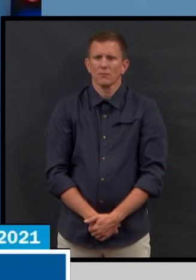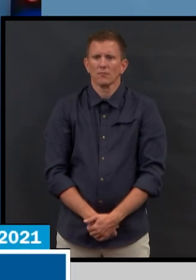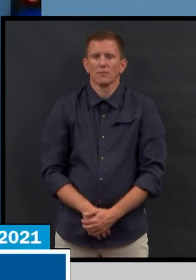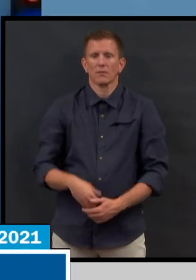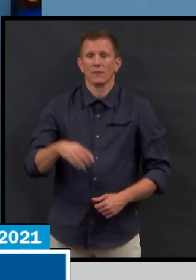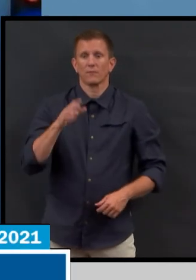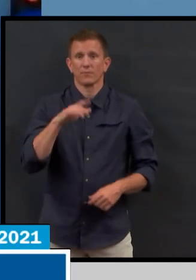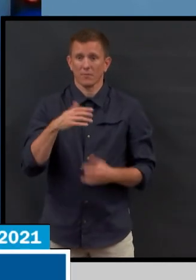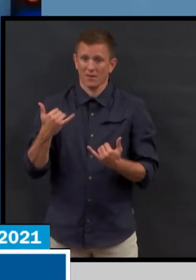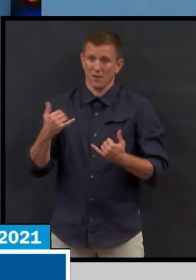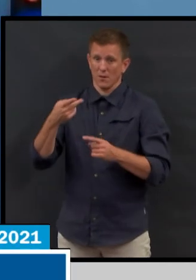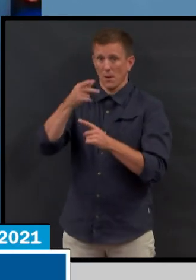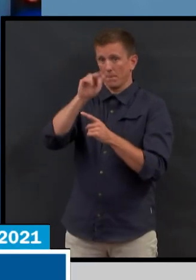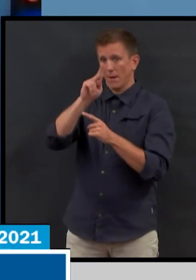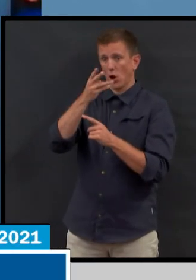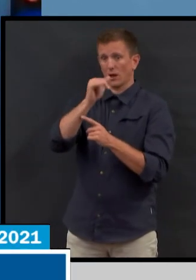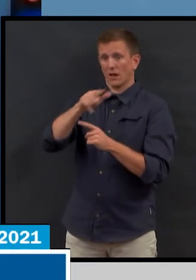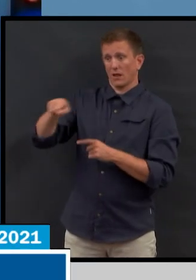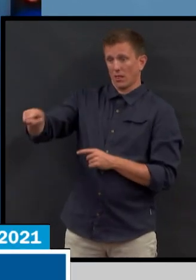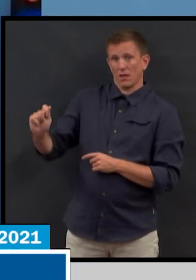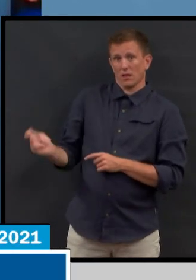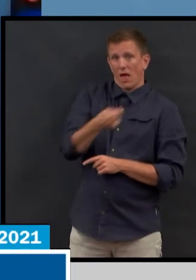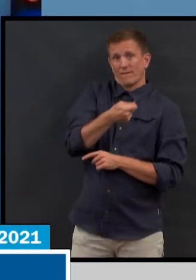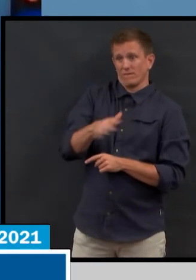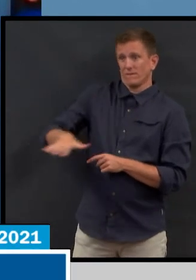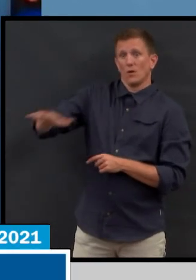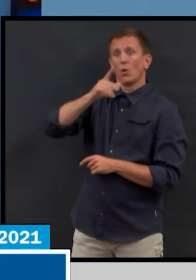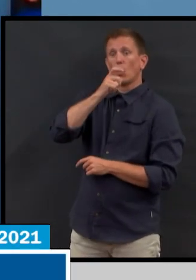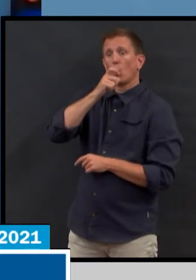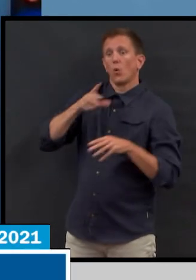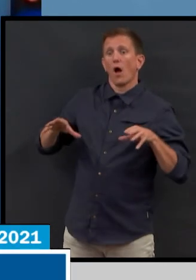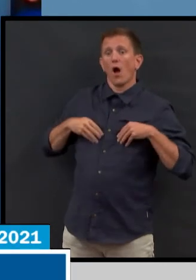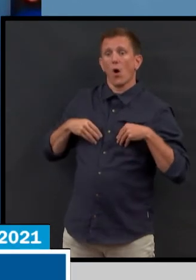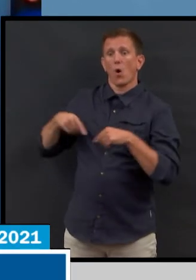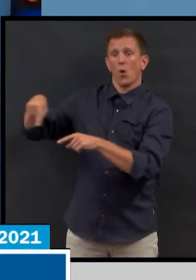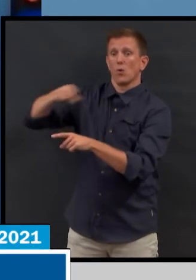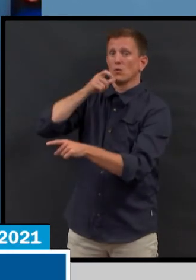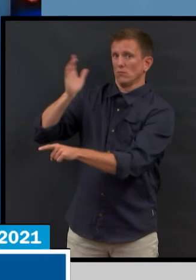from that to fund their mission of early childhood education and they were in agreement with the city